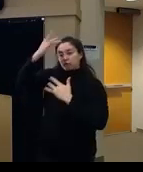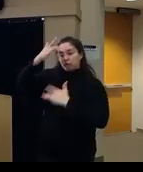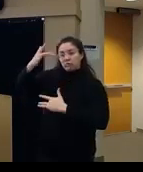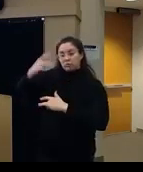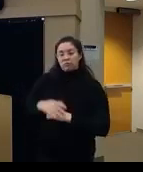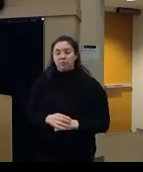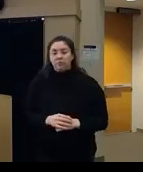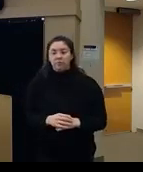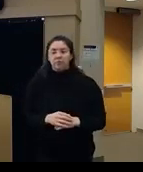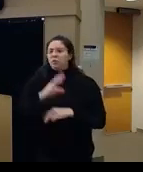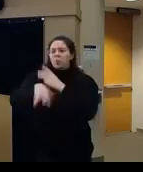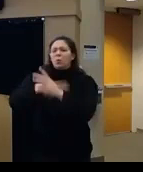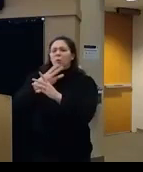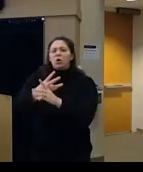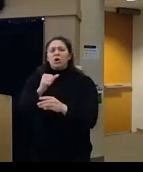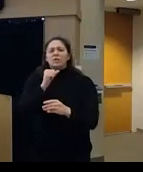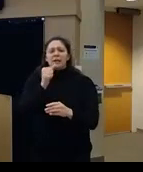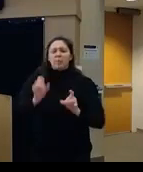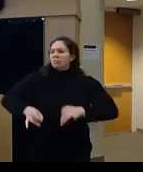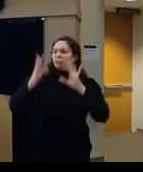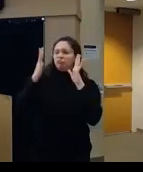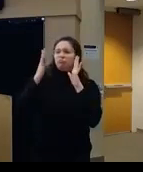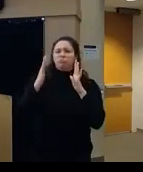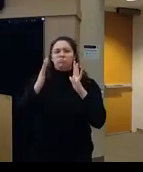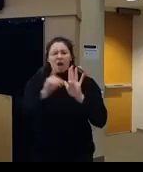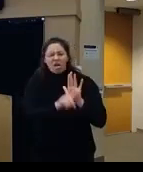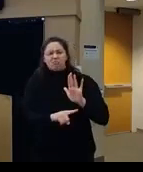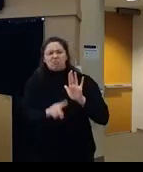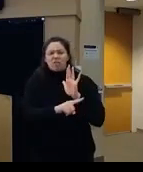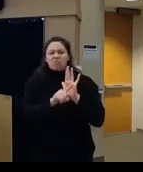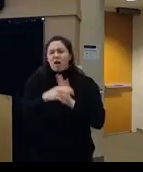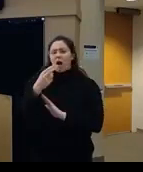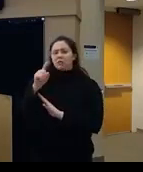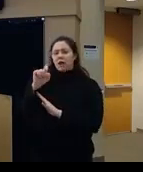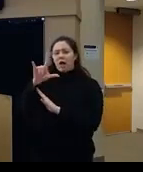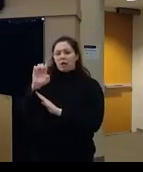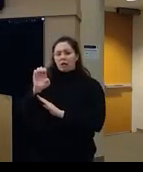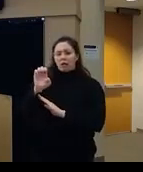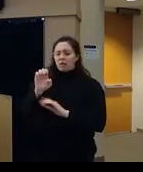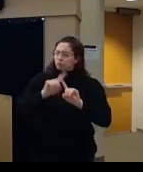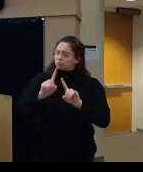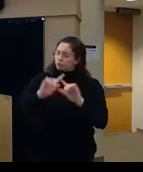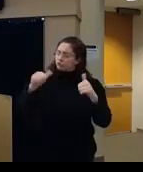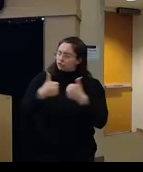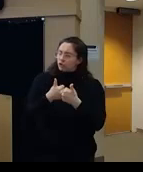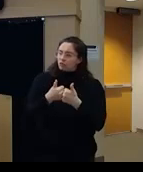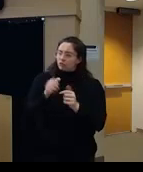world is certainly hostile uh and there are um uh challenges in terms of our environment but